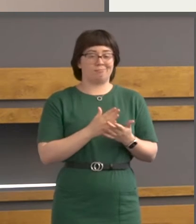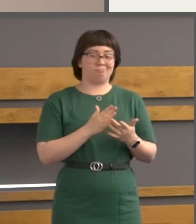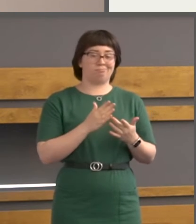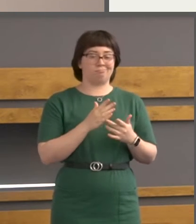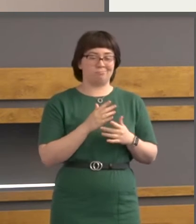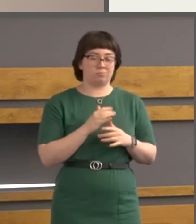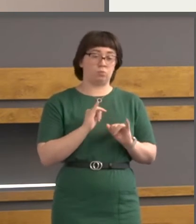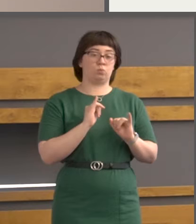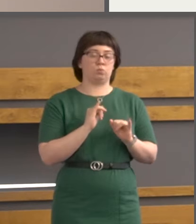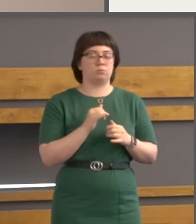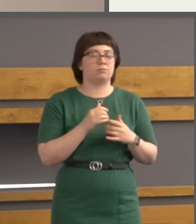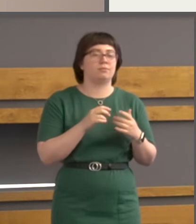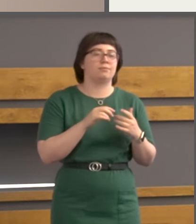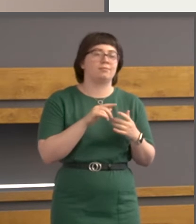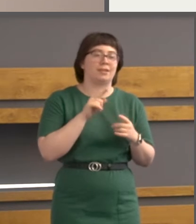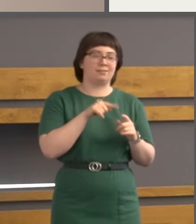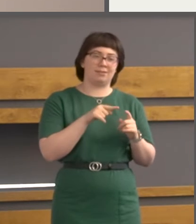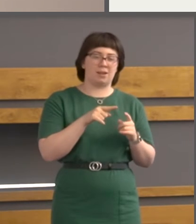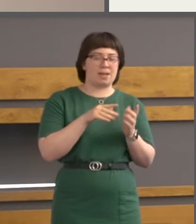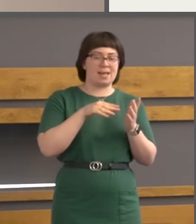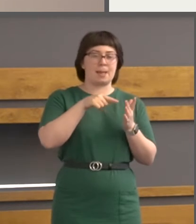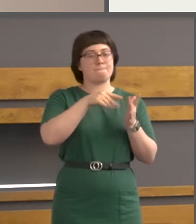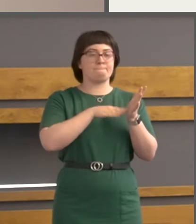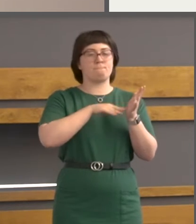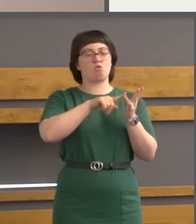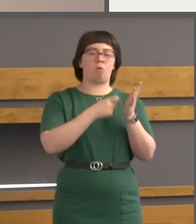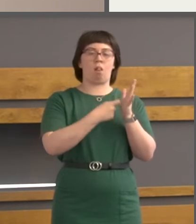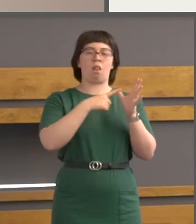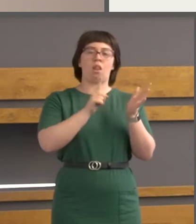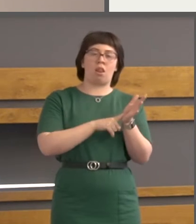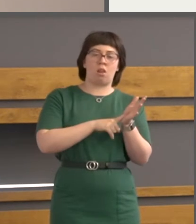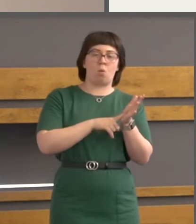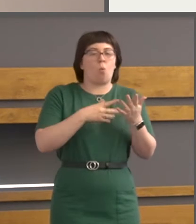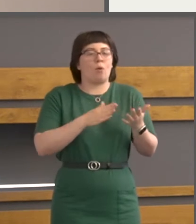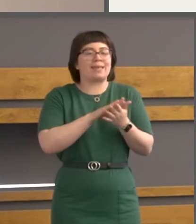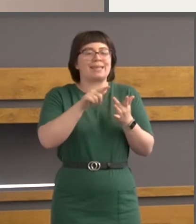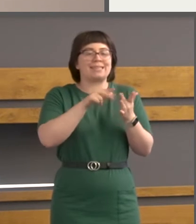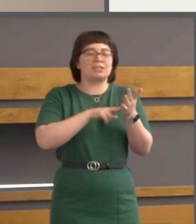and the urban poor was seen as immoral under both colonial law and the Hindu elite.